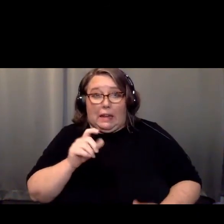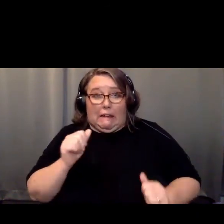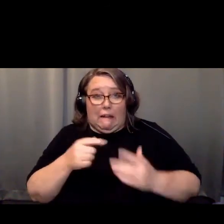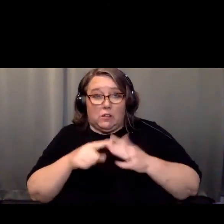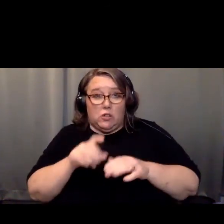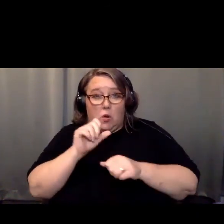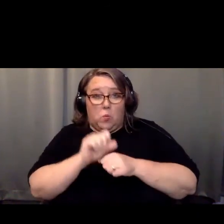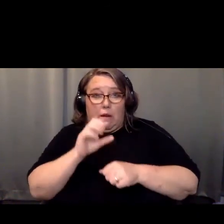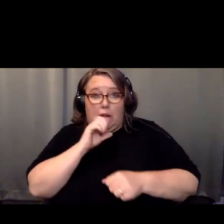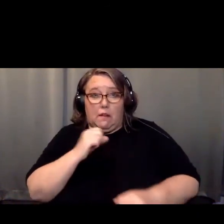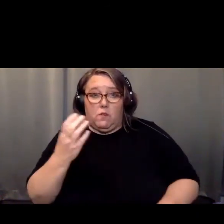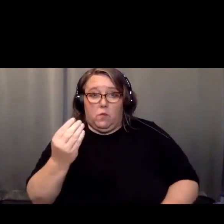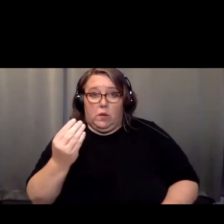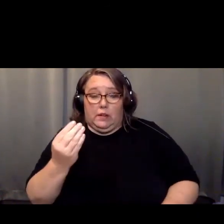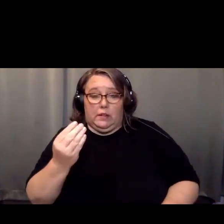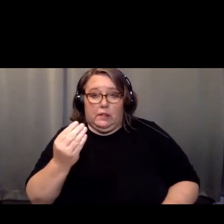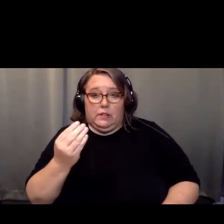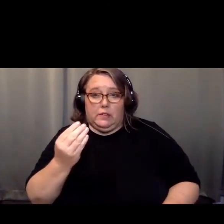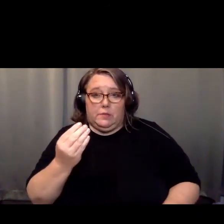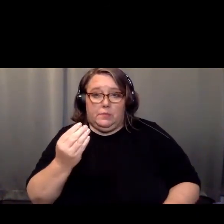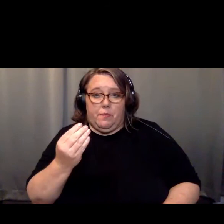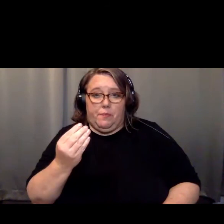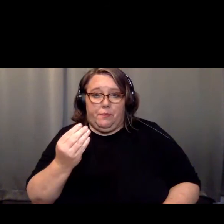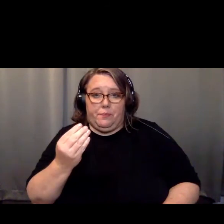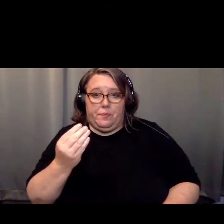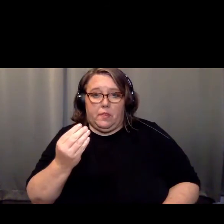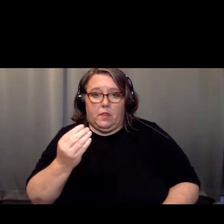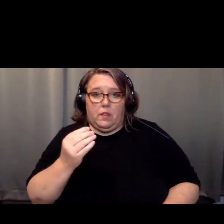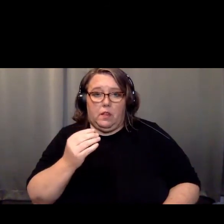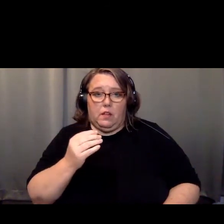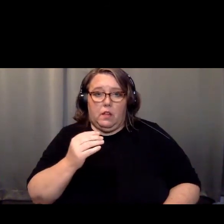is not supposed to interfere with their responsibilities